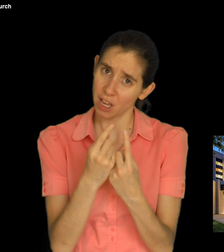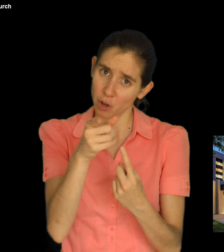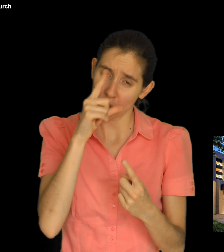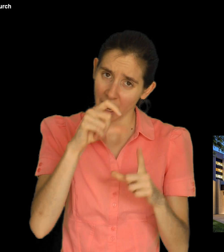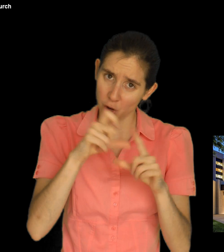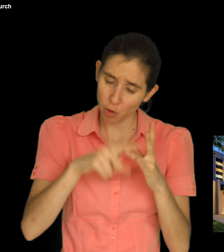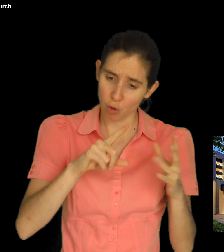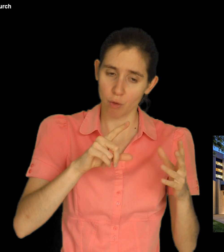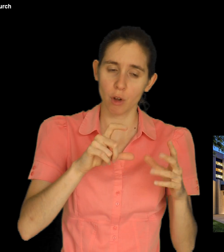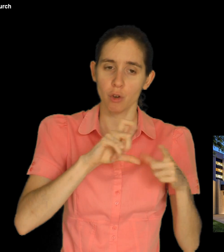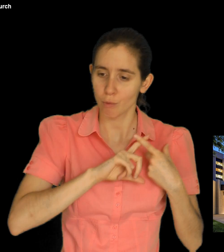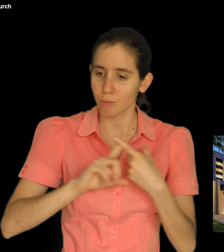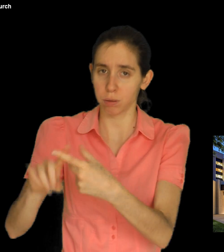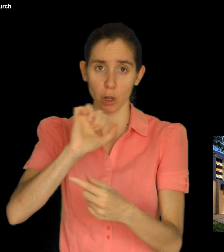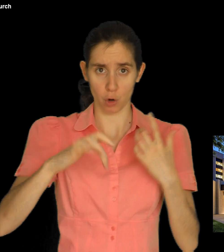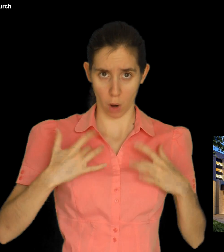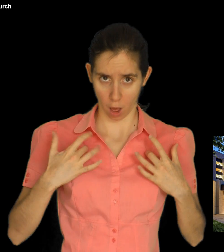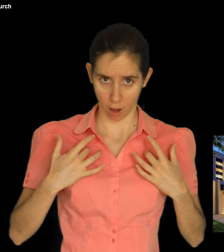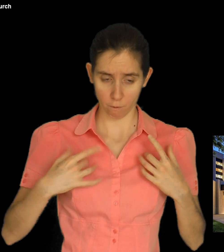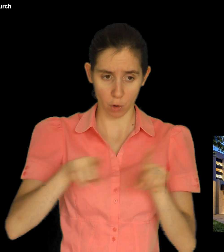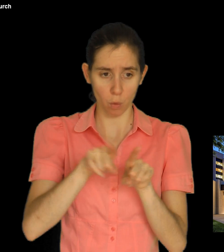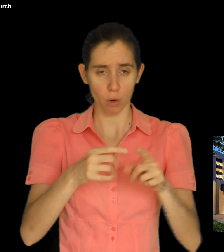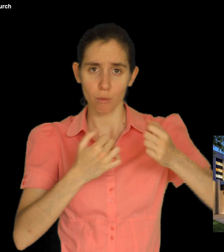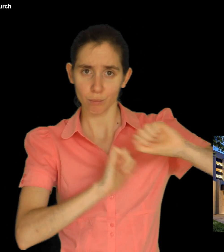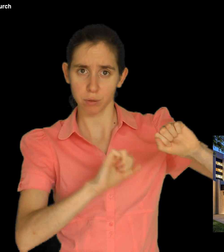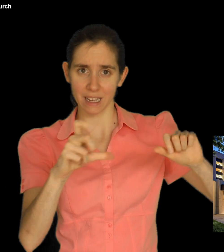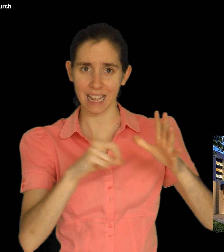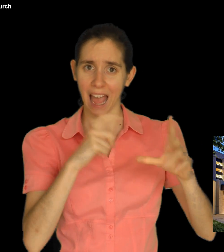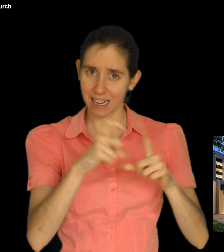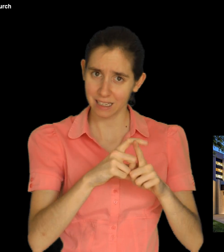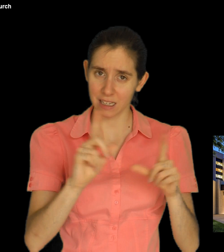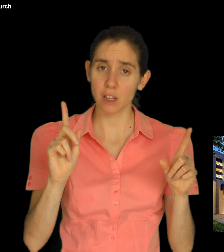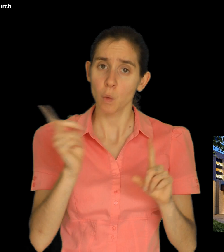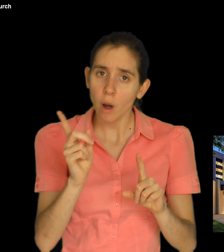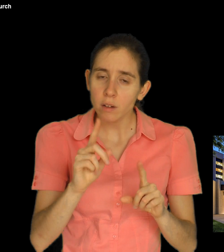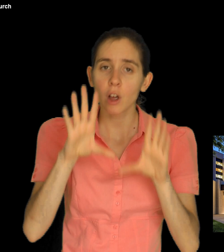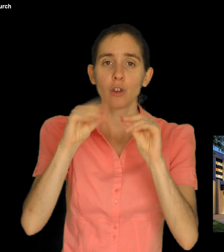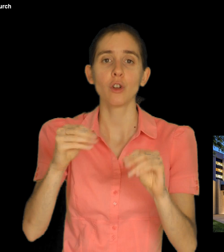lengthen your life and prevent CAD, is to stop smoking. In addition to